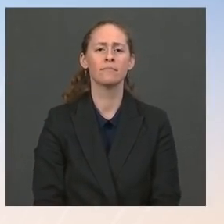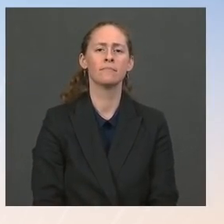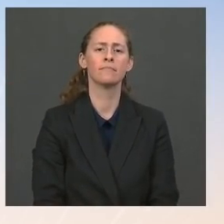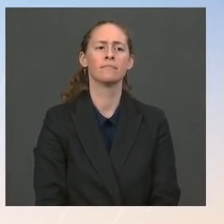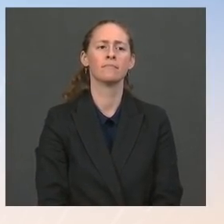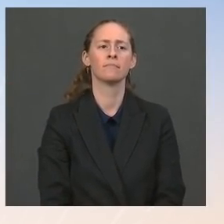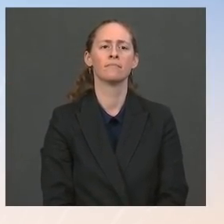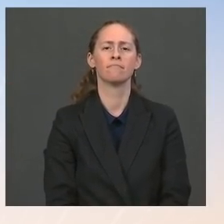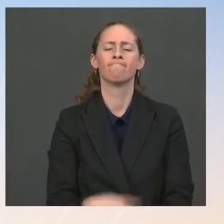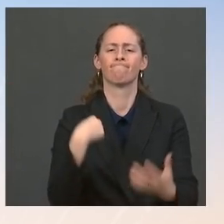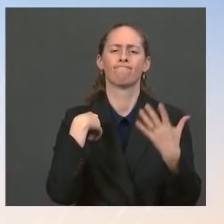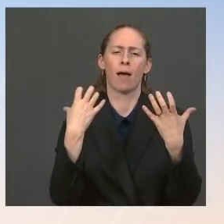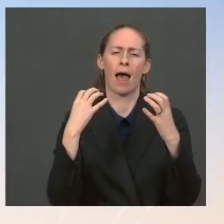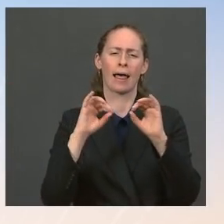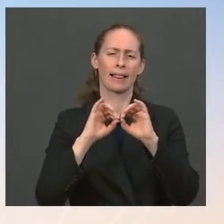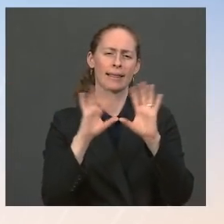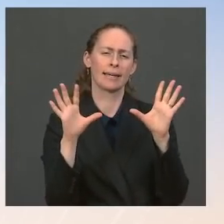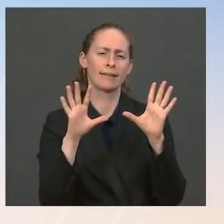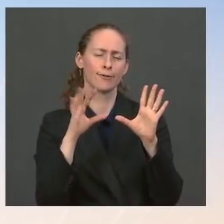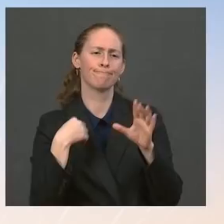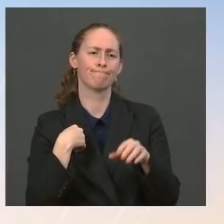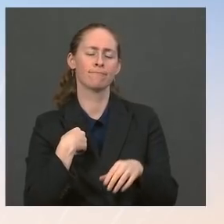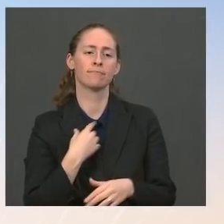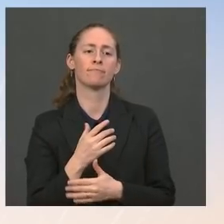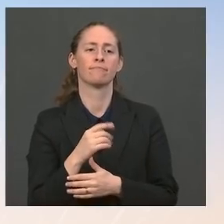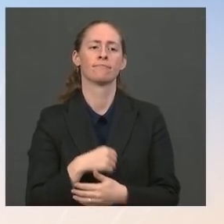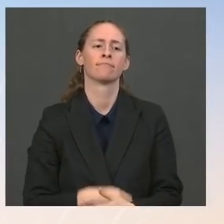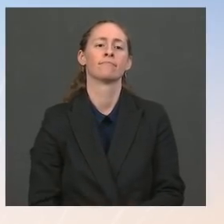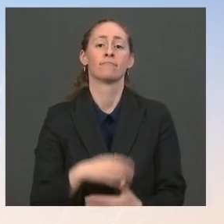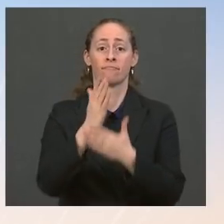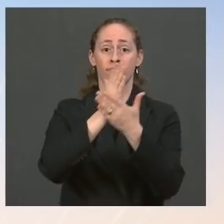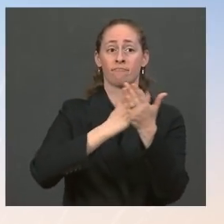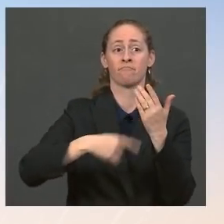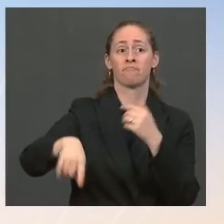So, some have been returned to Haiti, indeed.